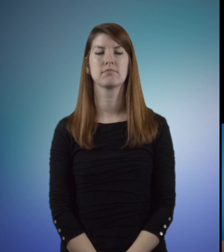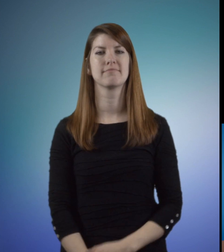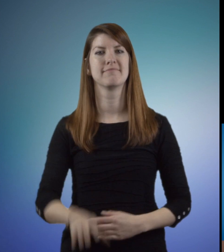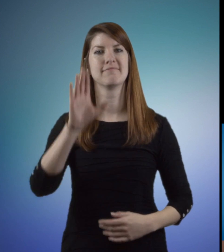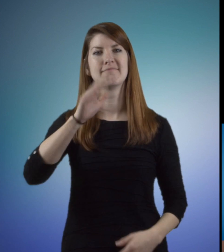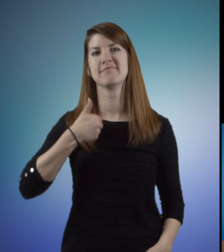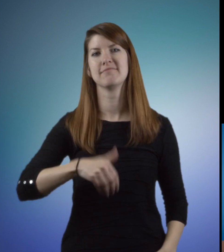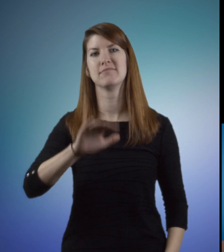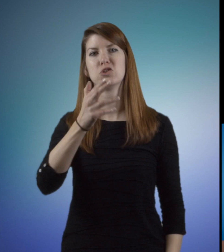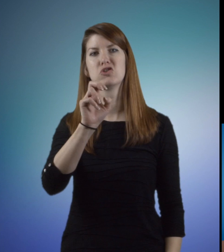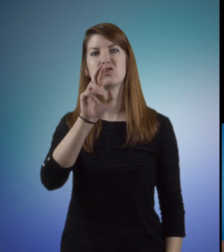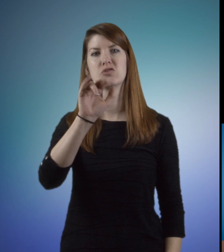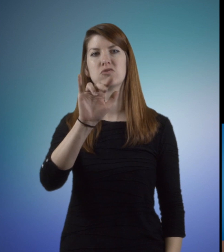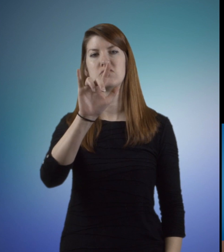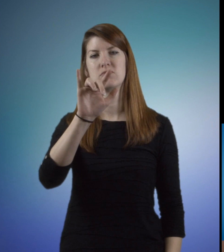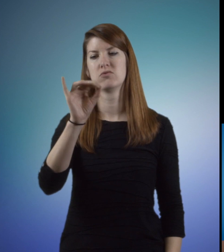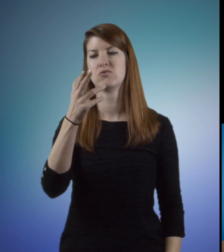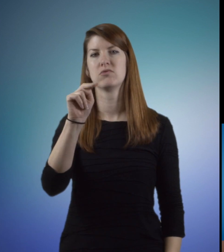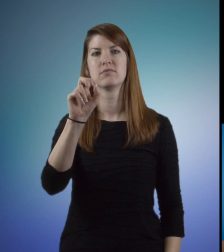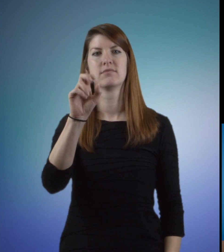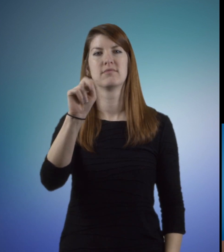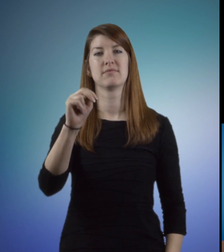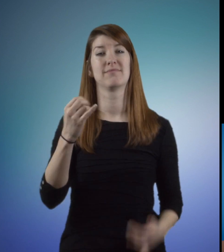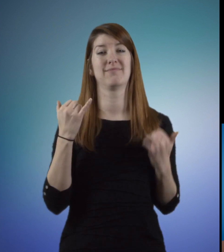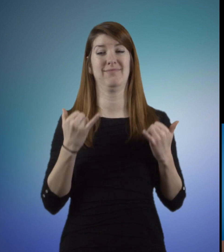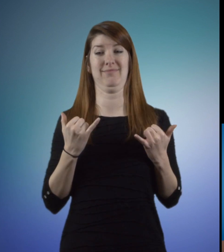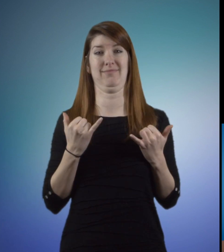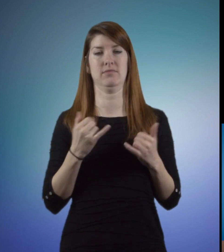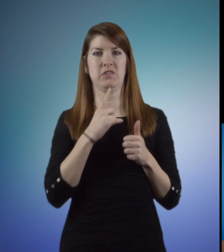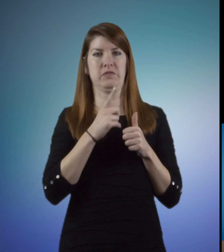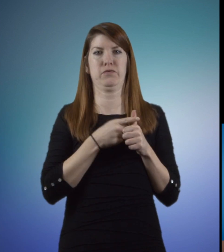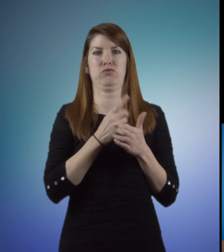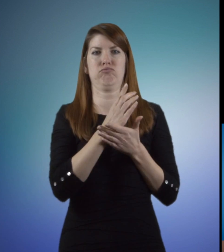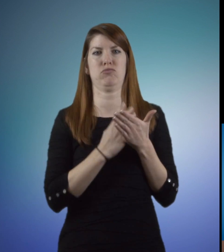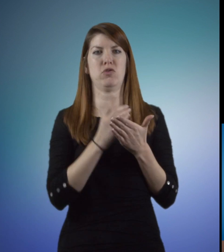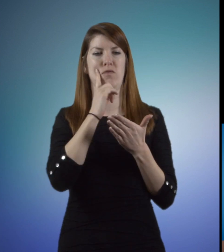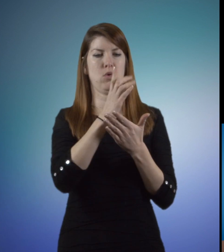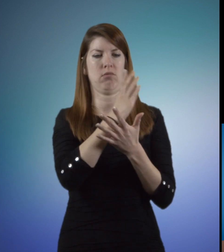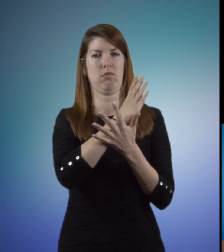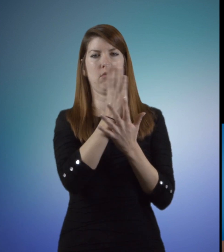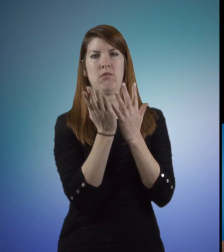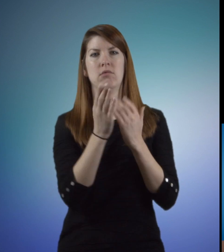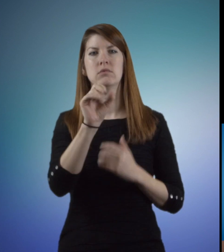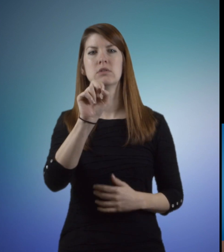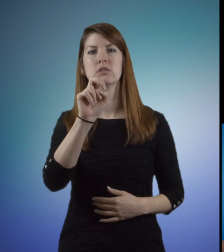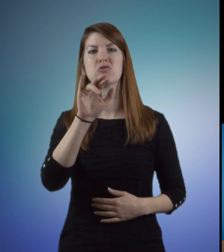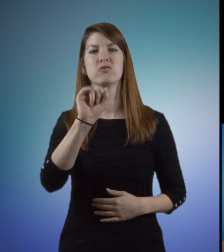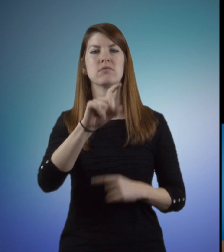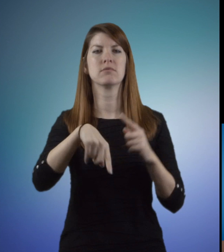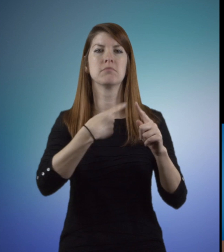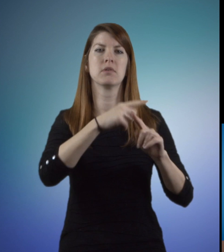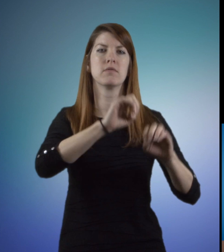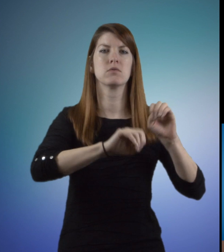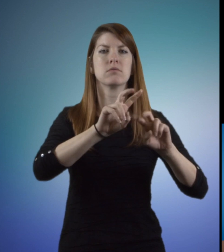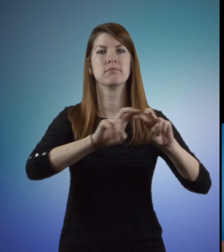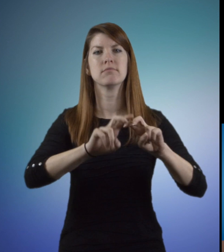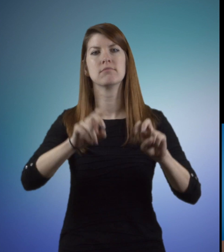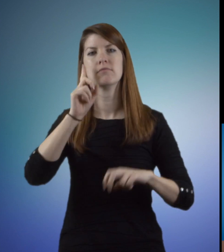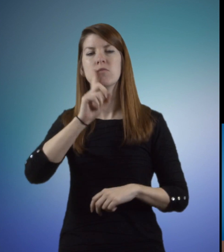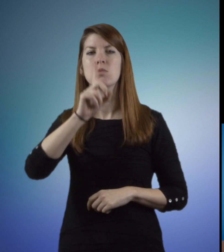Hi, this is Cheryl Johnson. And this will be the first part of a series on assessments and evaluations for deaf and hard of hearing children.